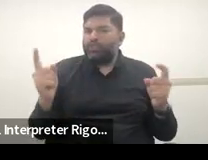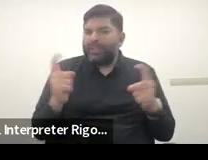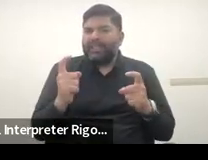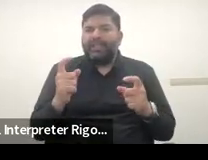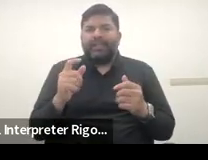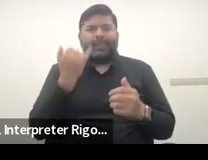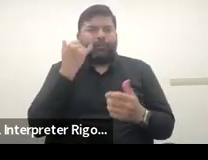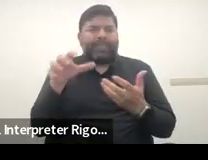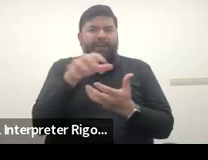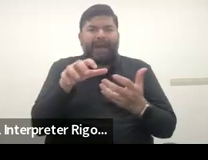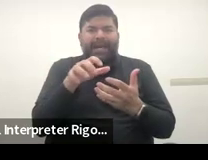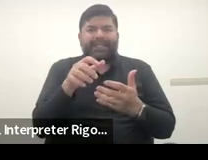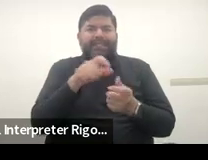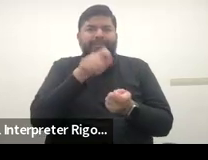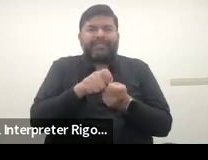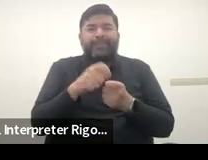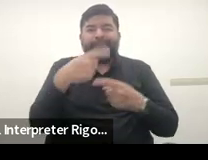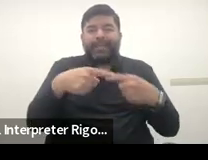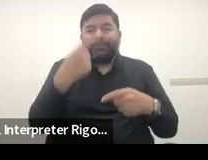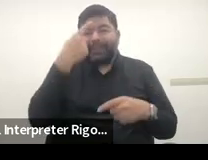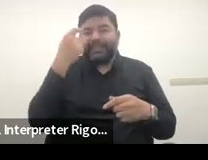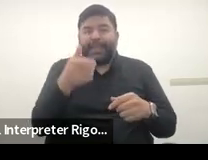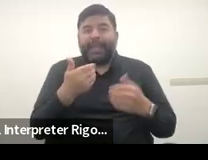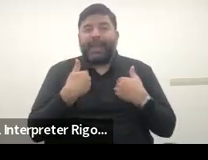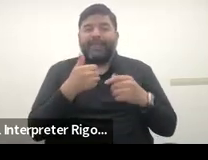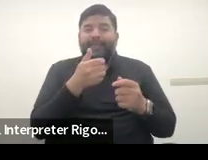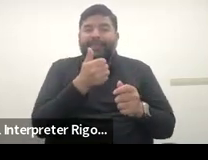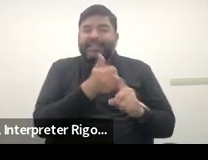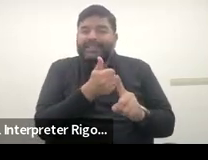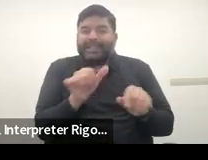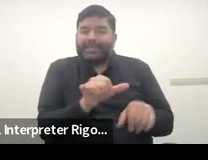Just because they have the same name, that's kind of like an English-oriented way of merging signs,